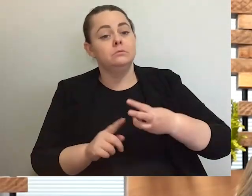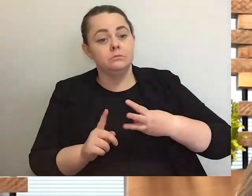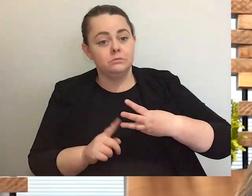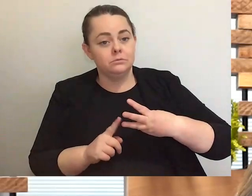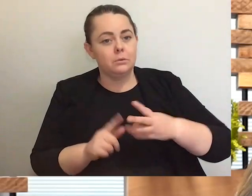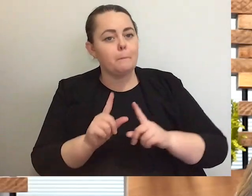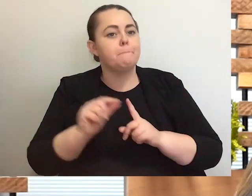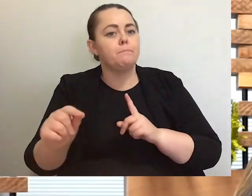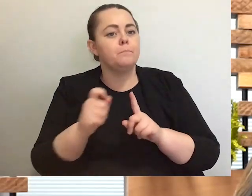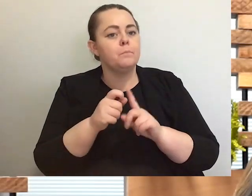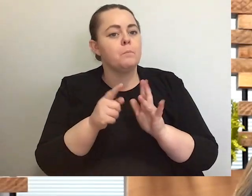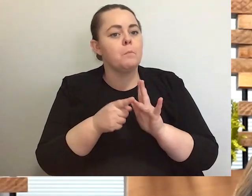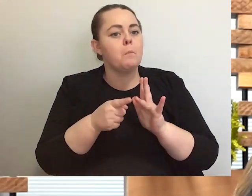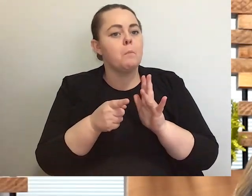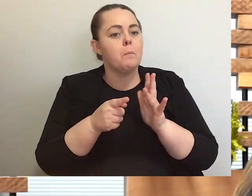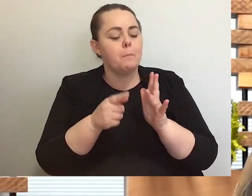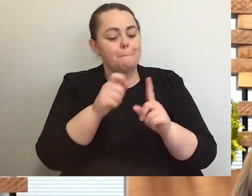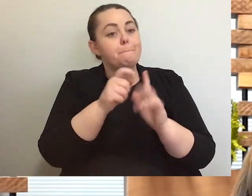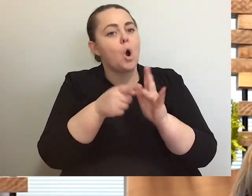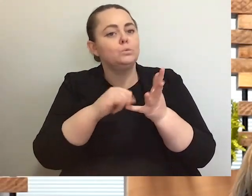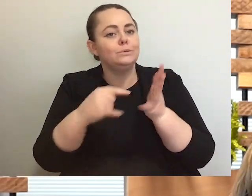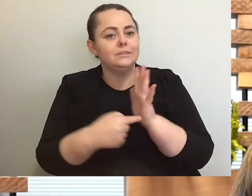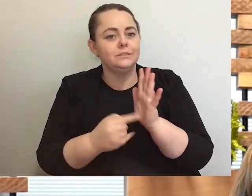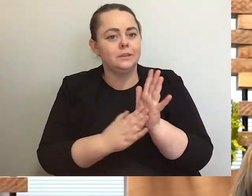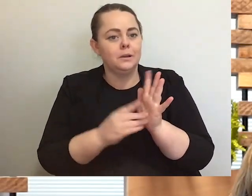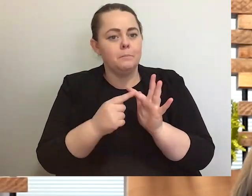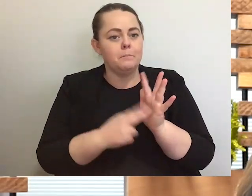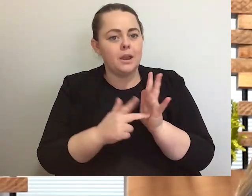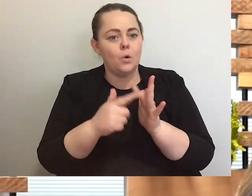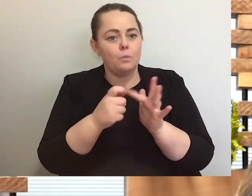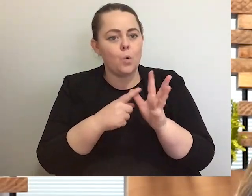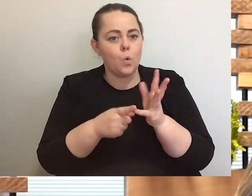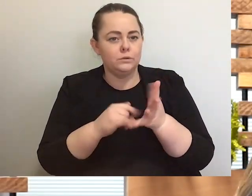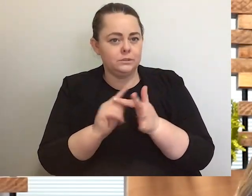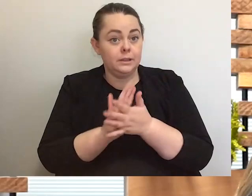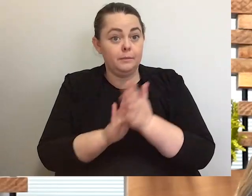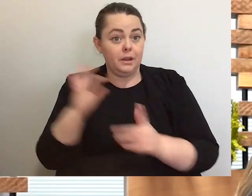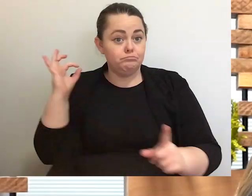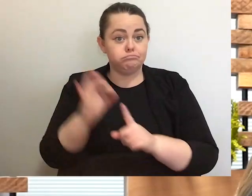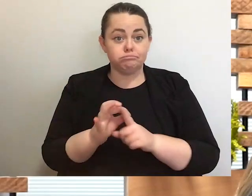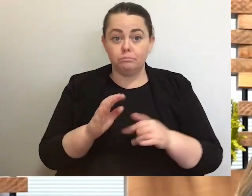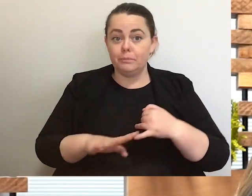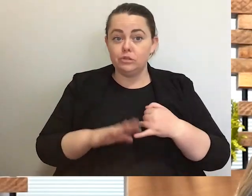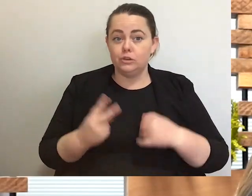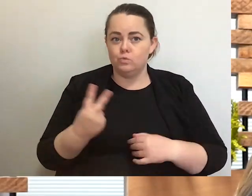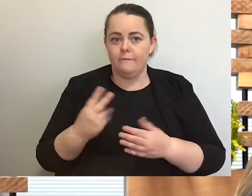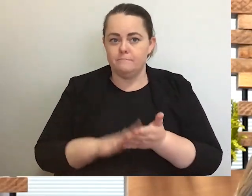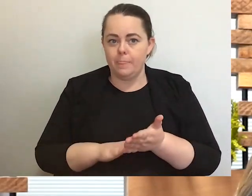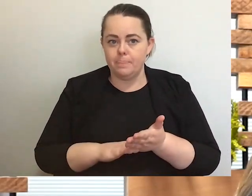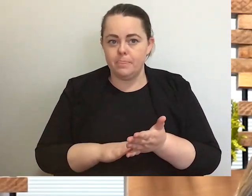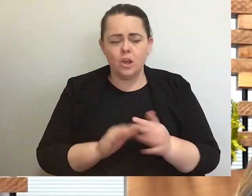when it's been 12 months since you've had a menstrual period. But where that's not being caused by surgery